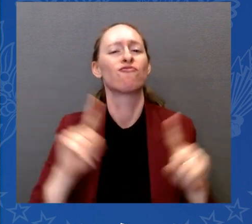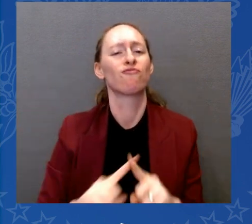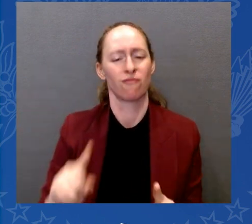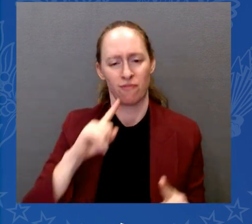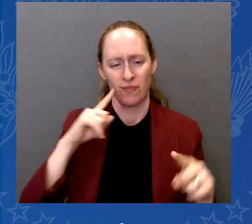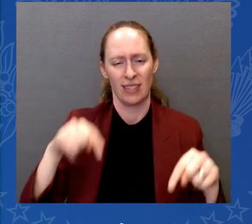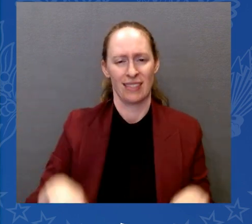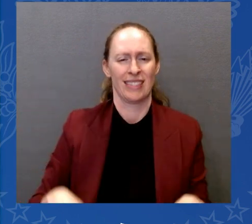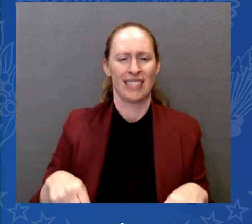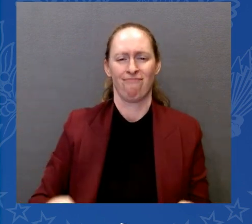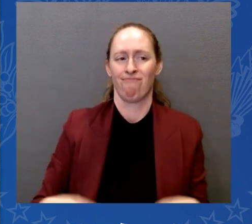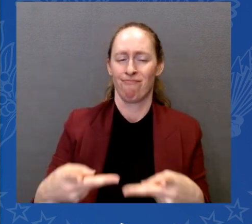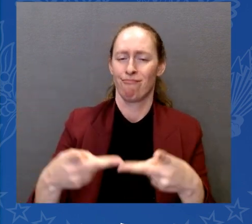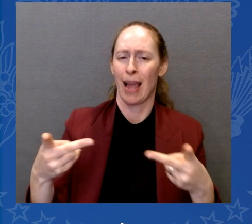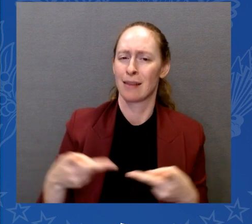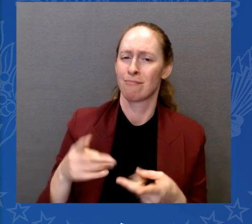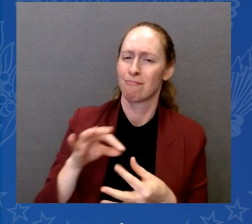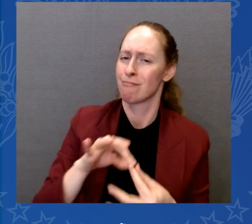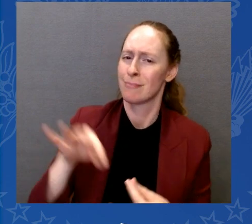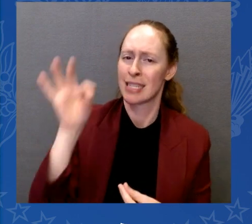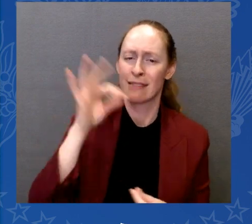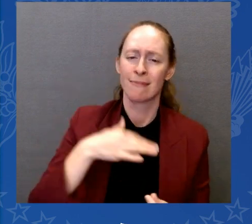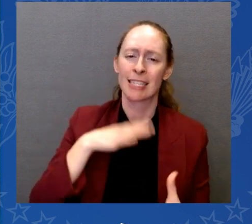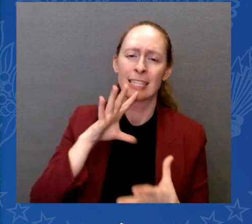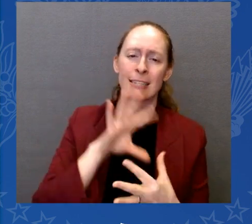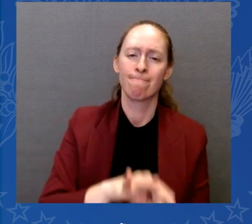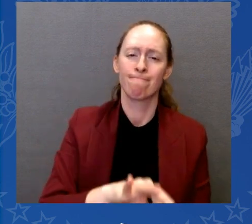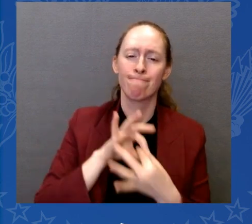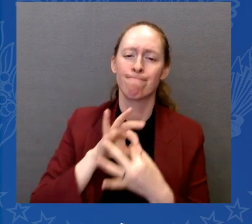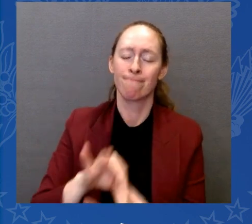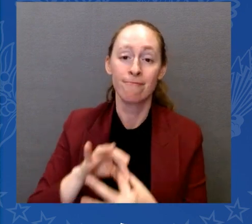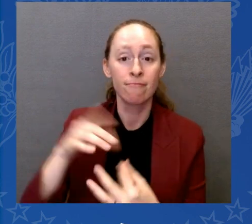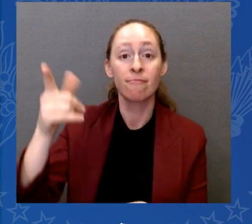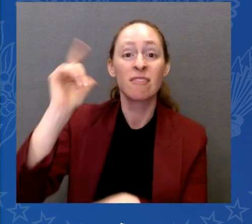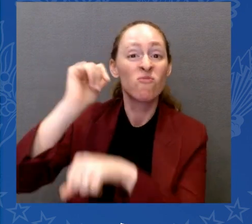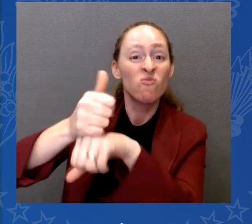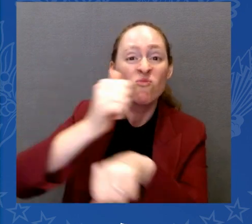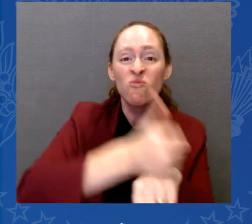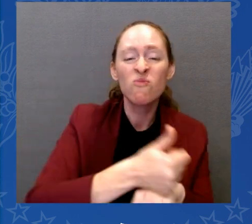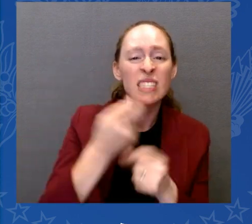as you all know, and outdoor recreational industries that define Colorado today --